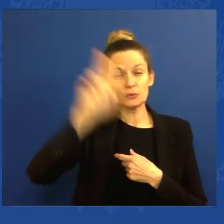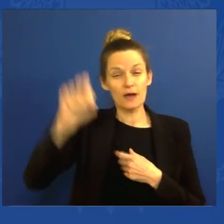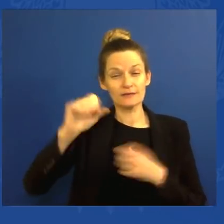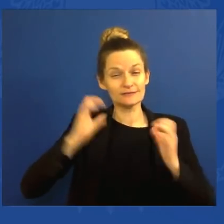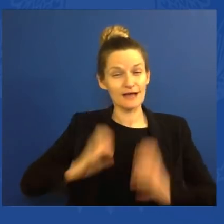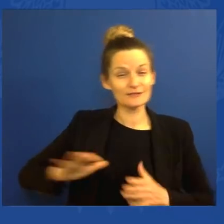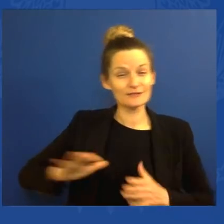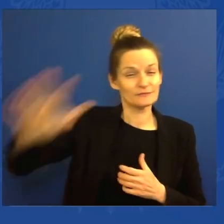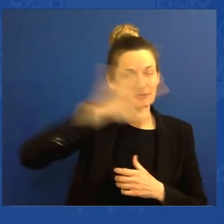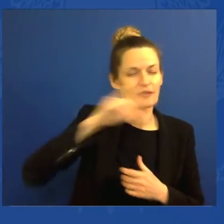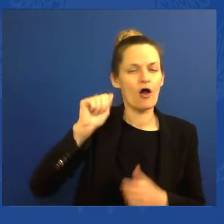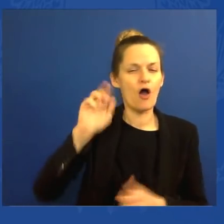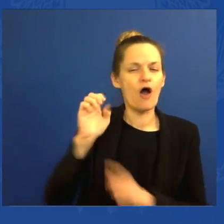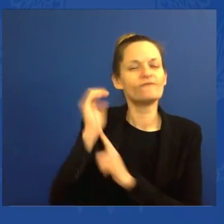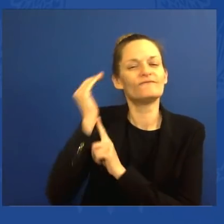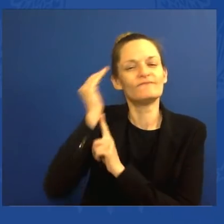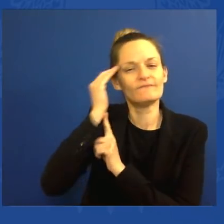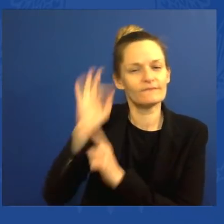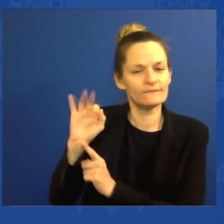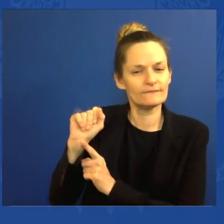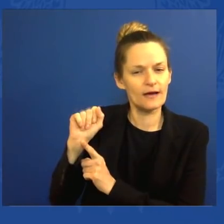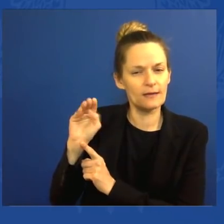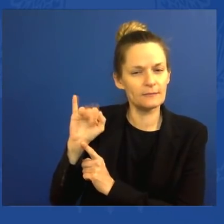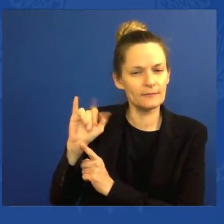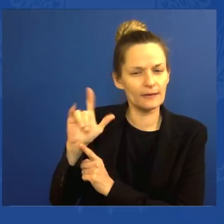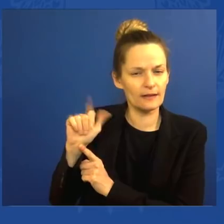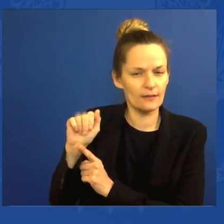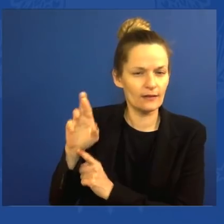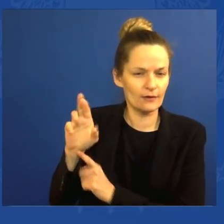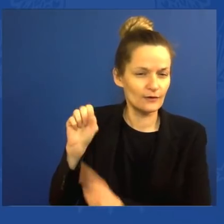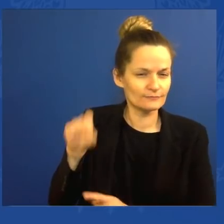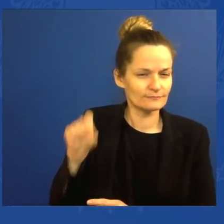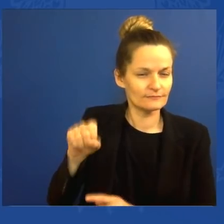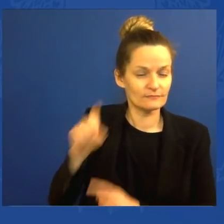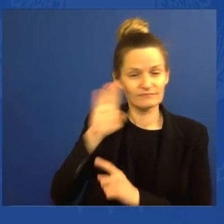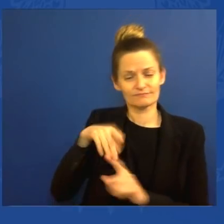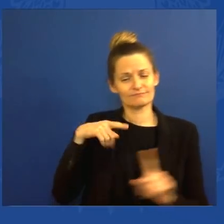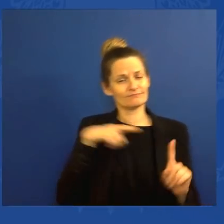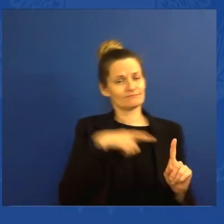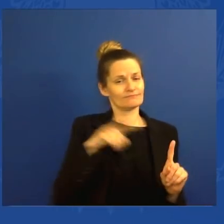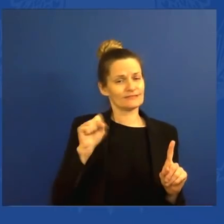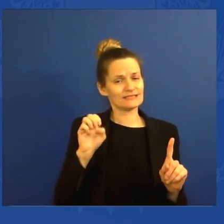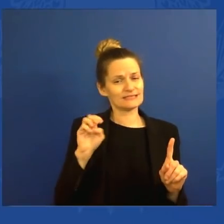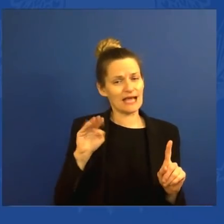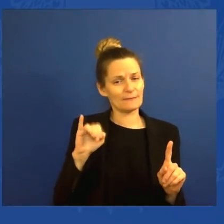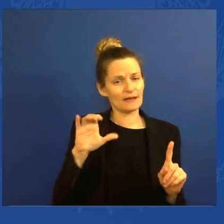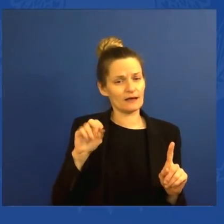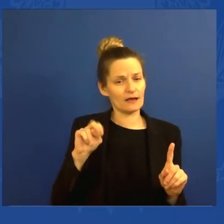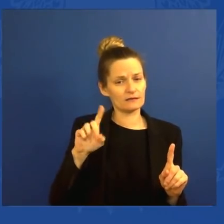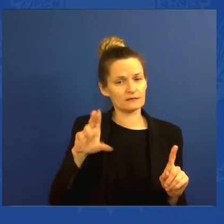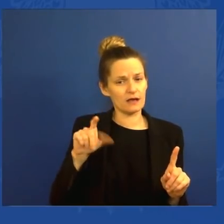and how critical they are to technology, research and development, upskilling the workforce,